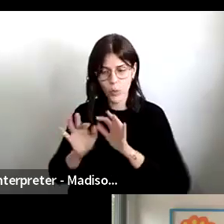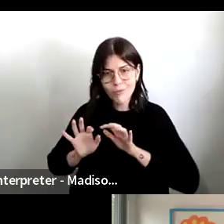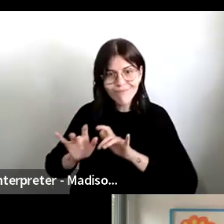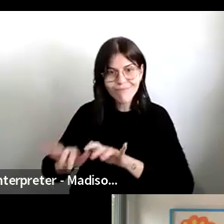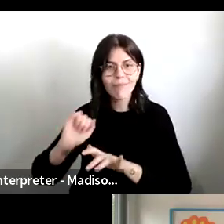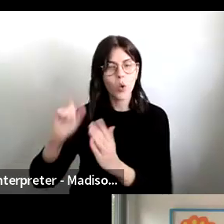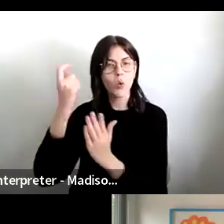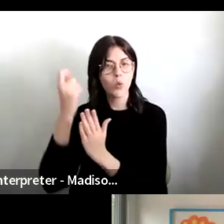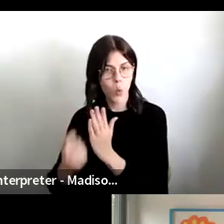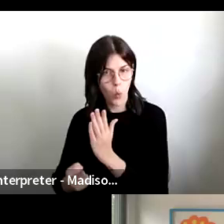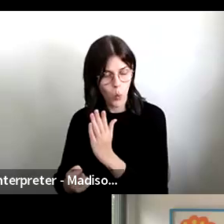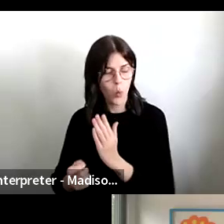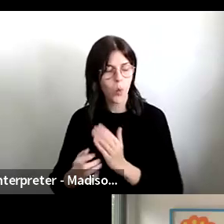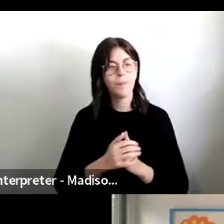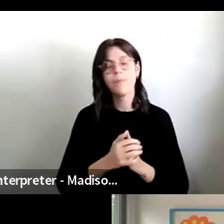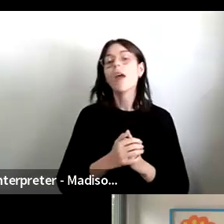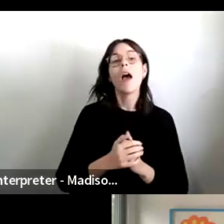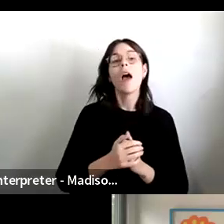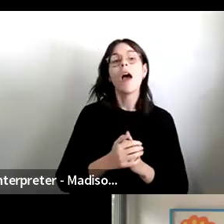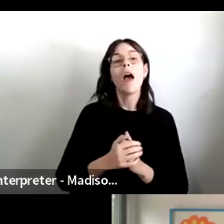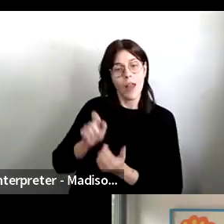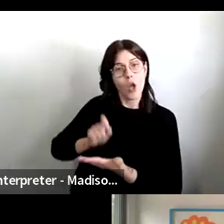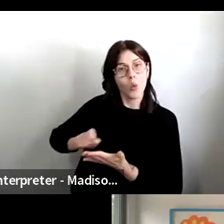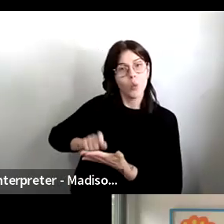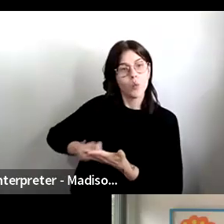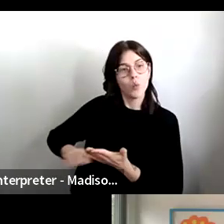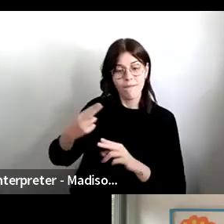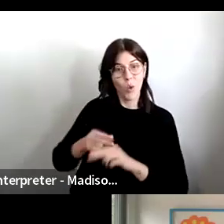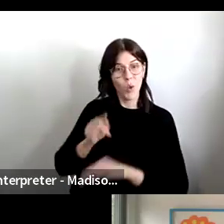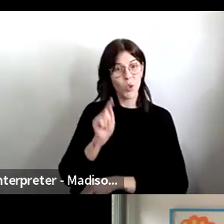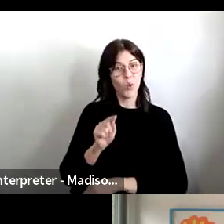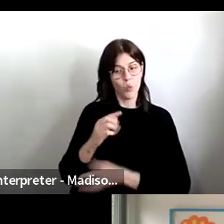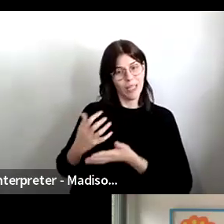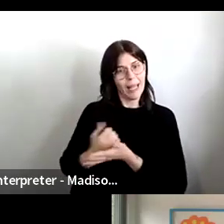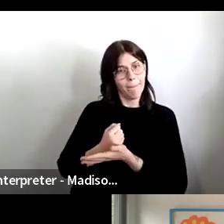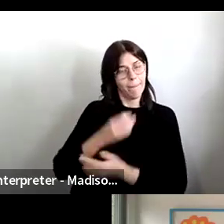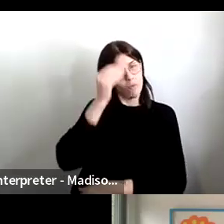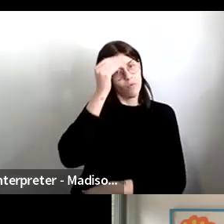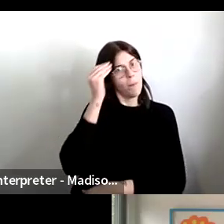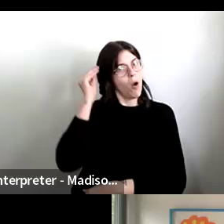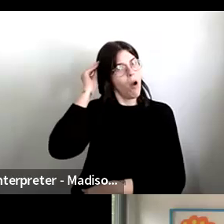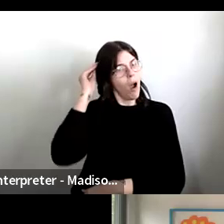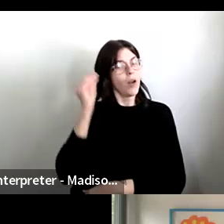other side. And the notes section is just for you to keep as an enabler when you go through. Some